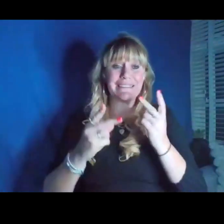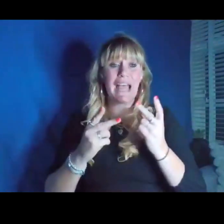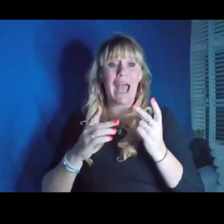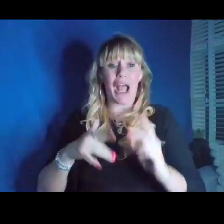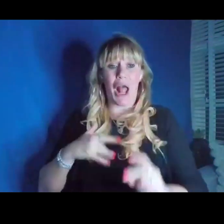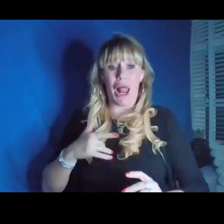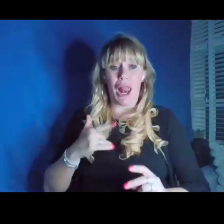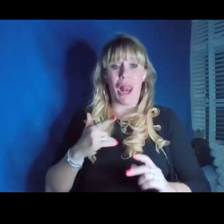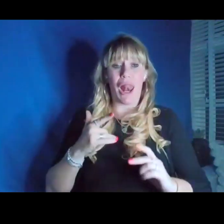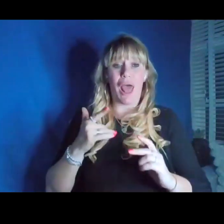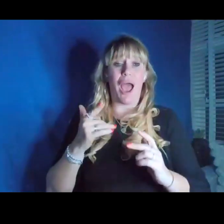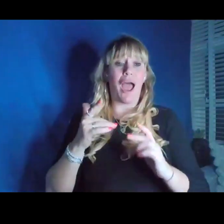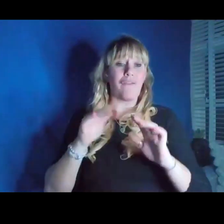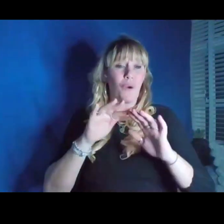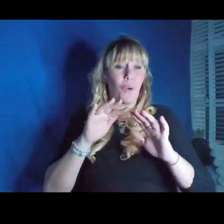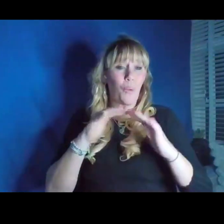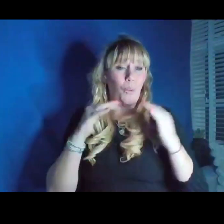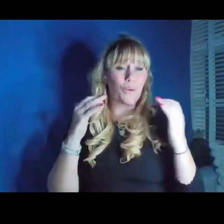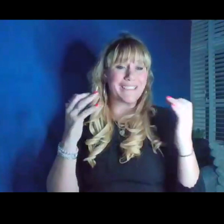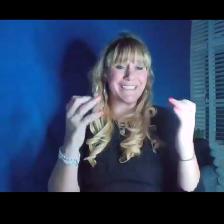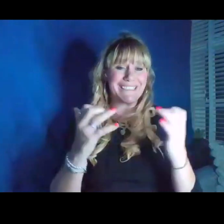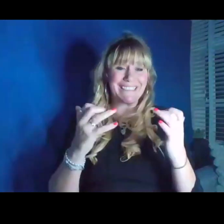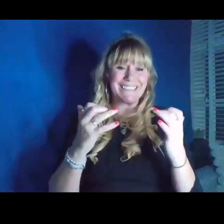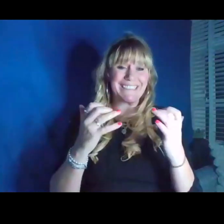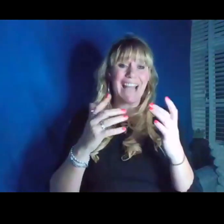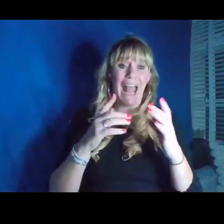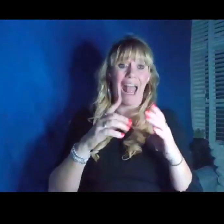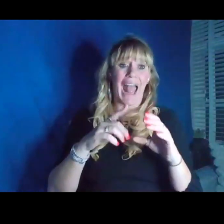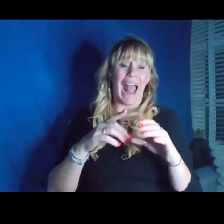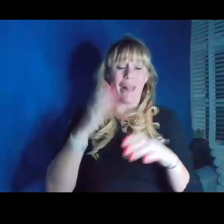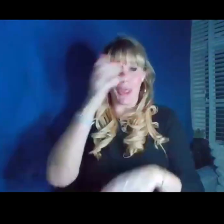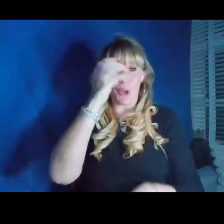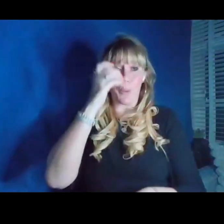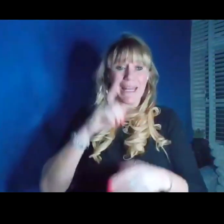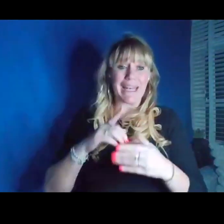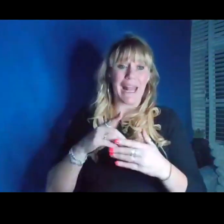Liberty Festival in Queen Elizabeth Olympic Park.